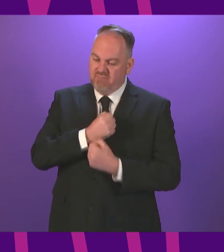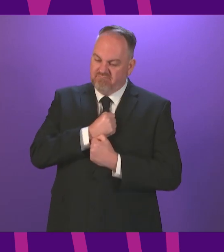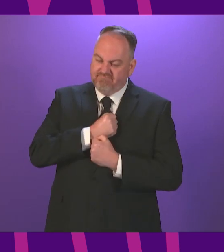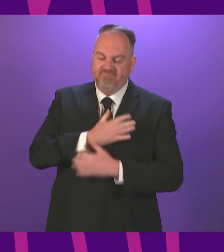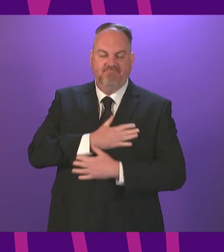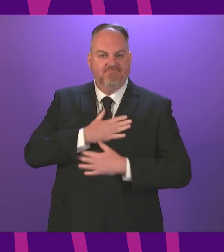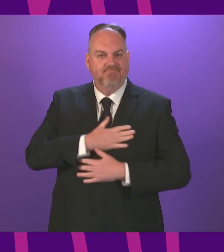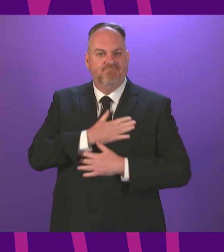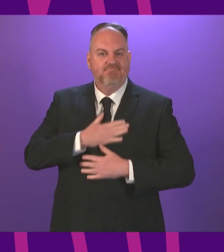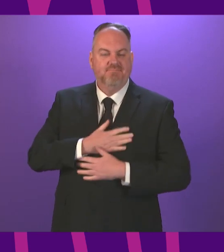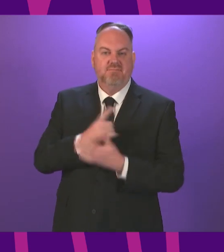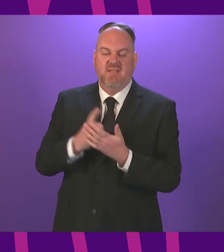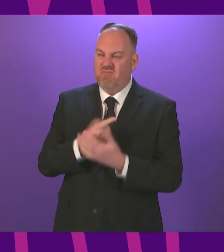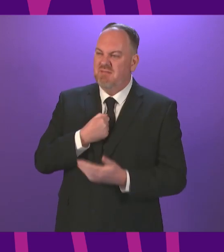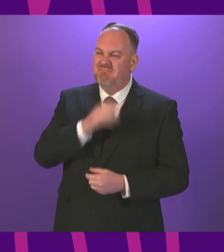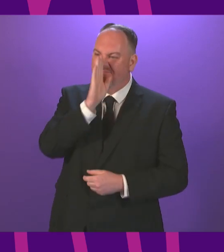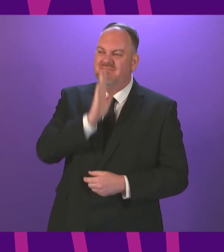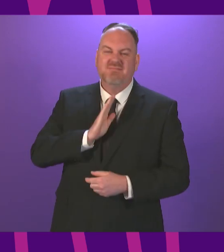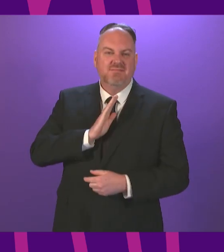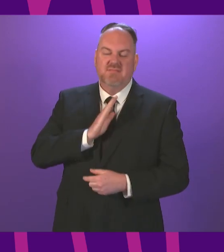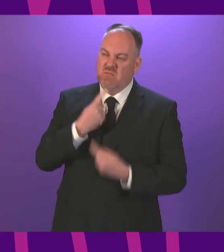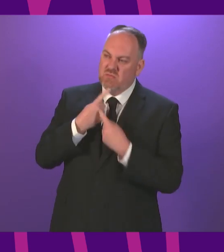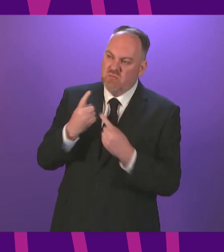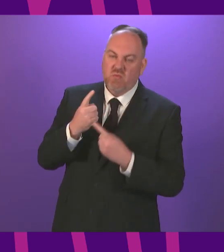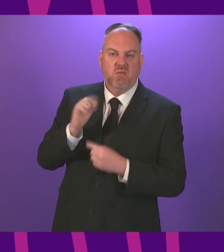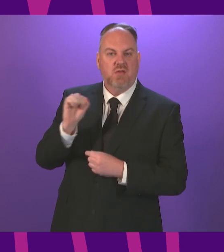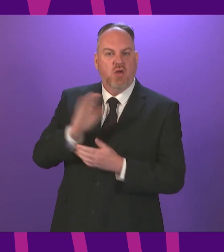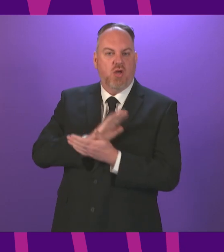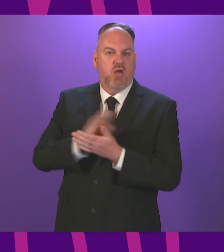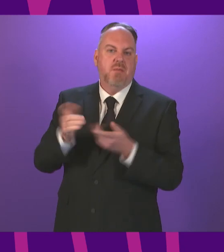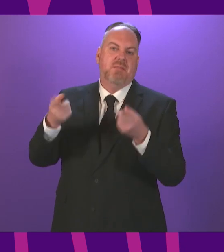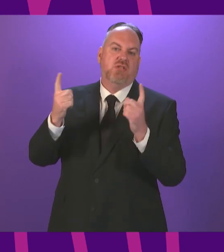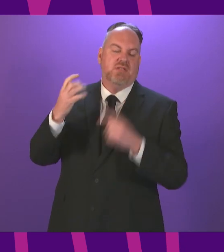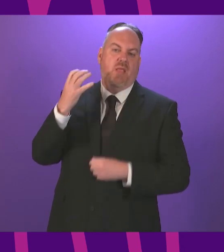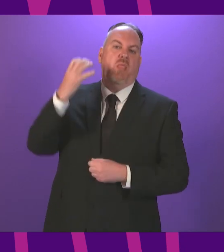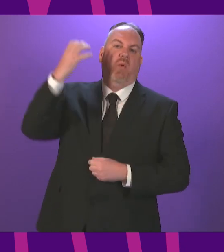I express my deepest sympathy to Her Majesty the Queen, who is grieving the loss of her “strength